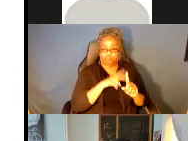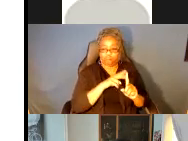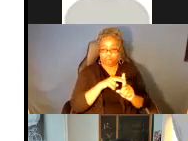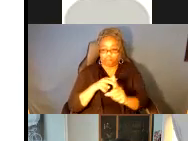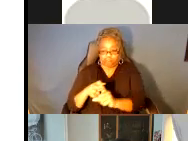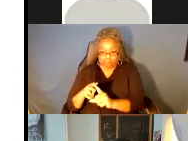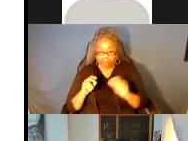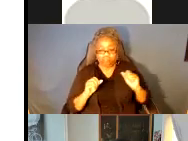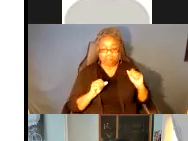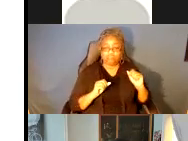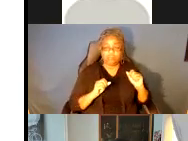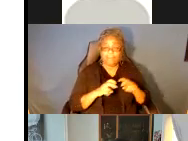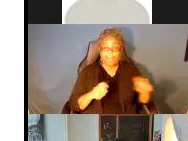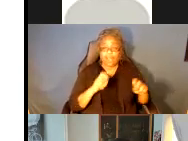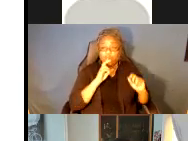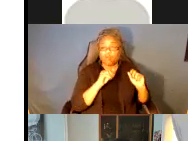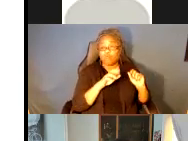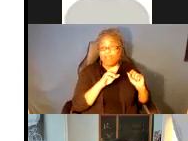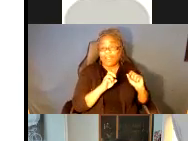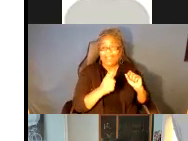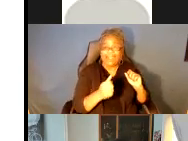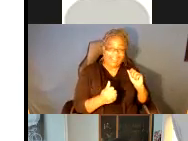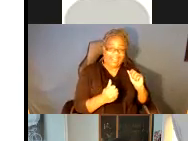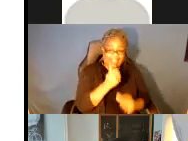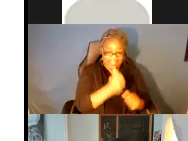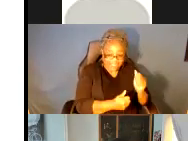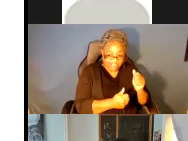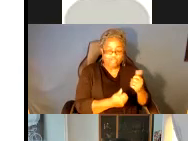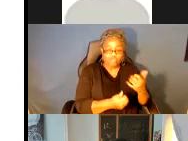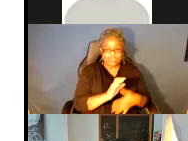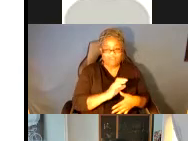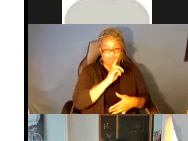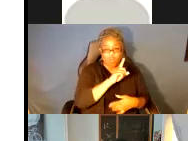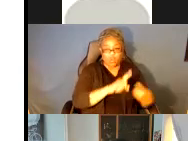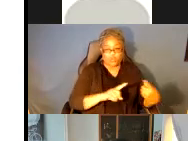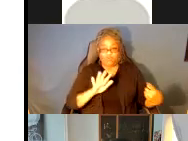Panelists will rate each criterion from one to five where five is the top score.